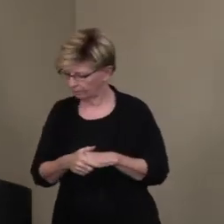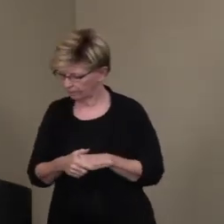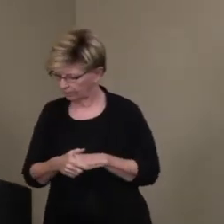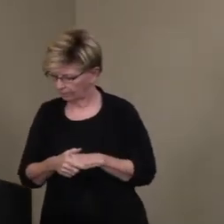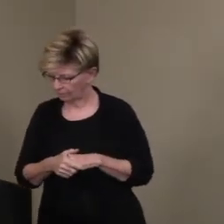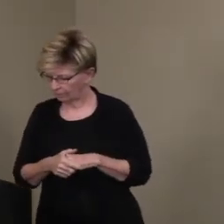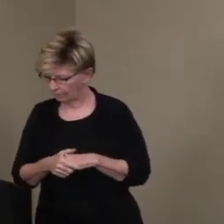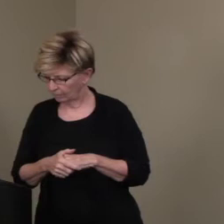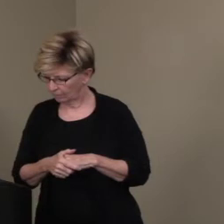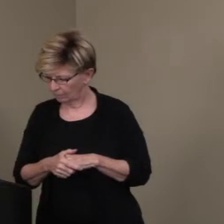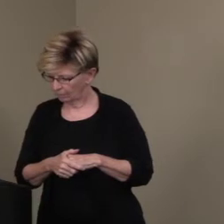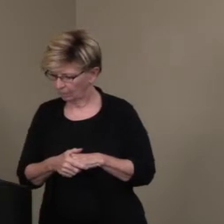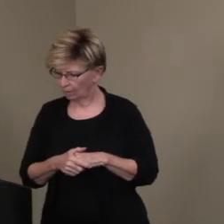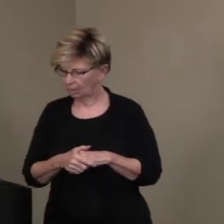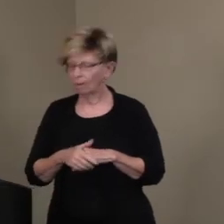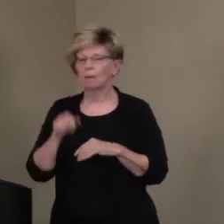must learn how to